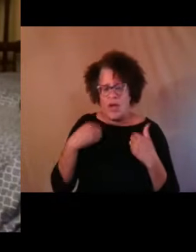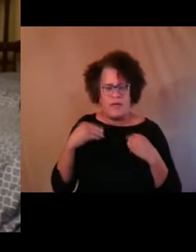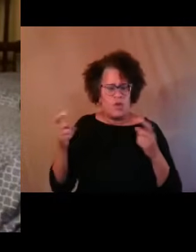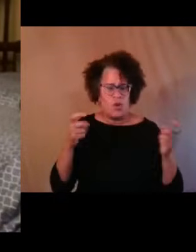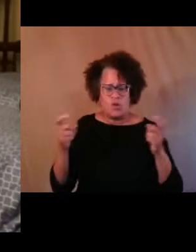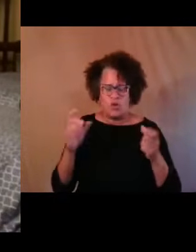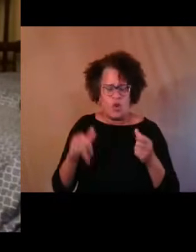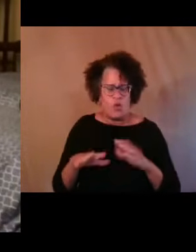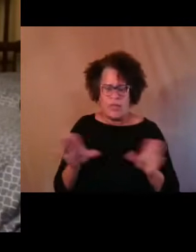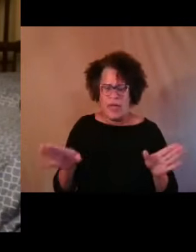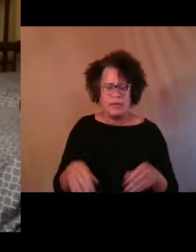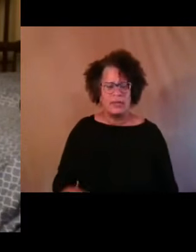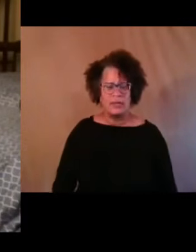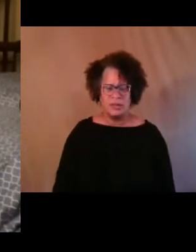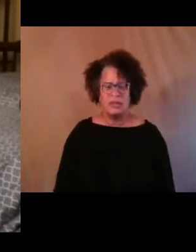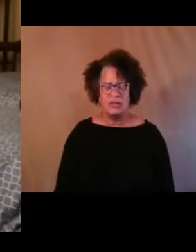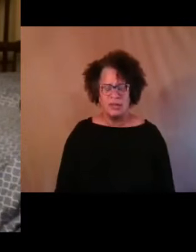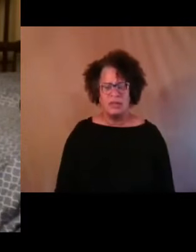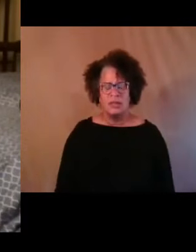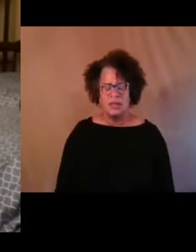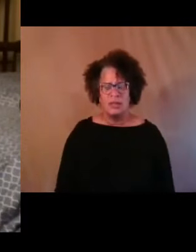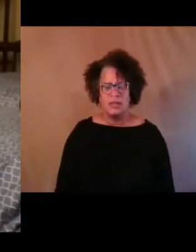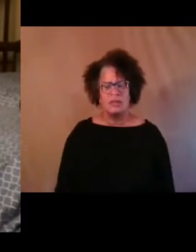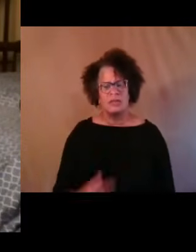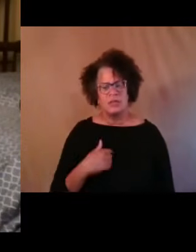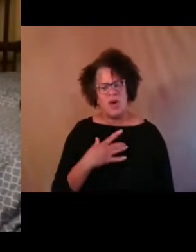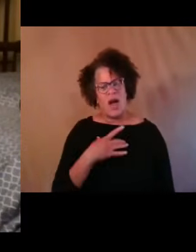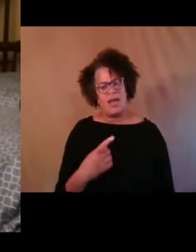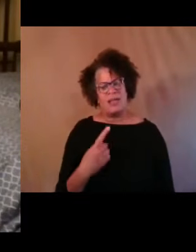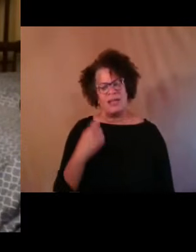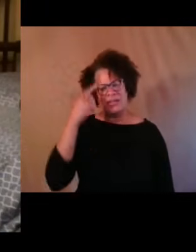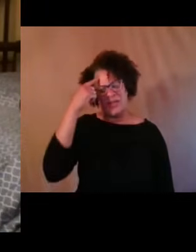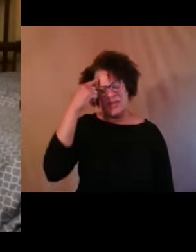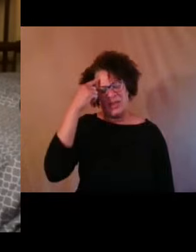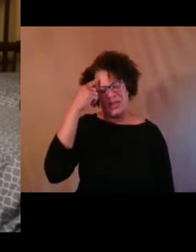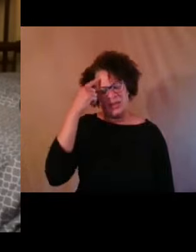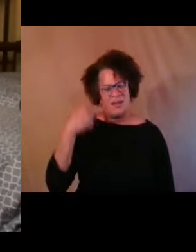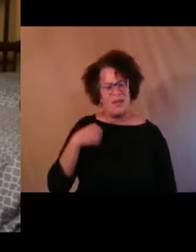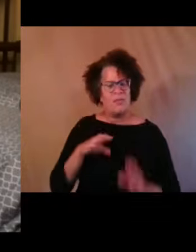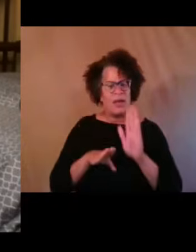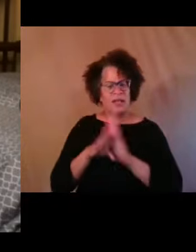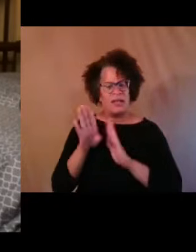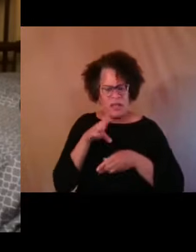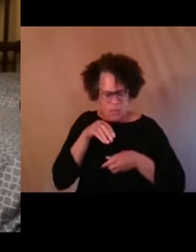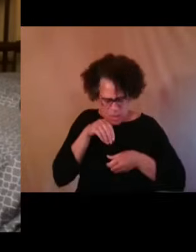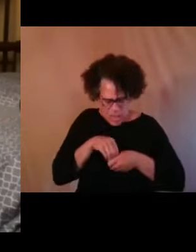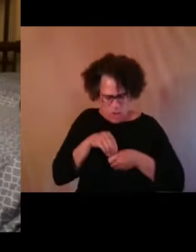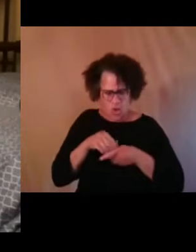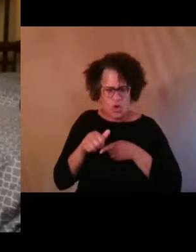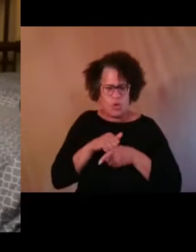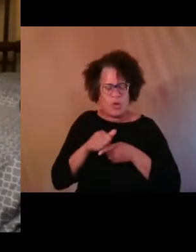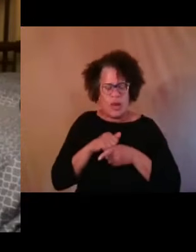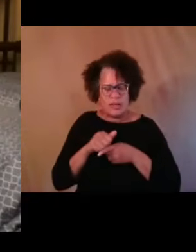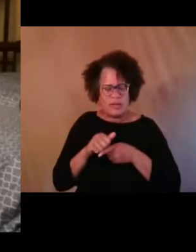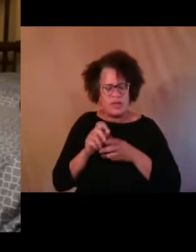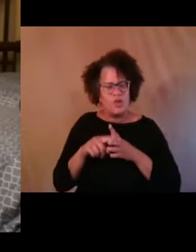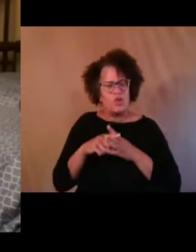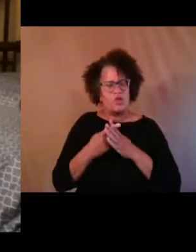So I like to think that by developing an internal practice, you actually start to have a relationship